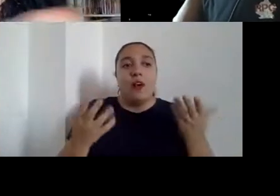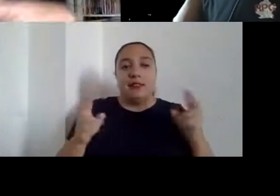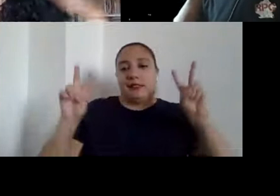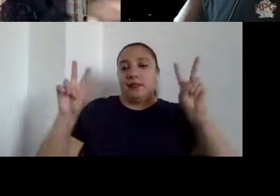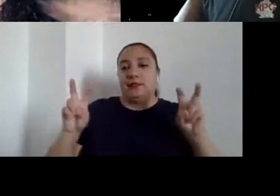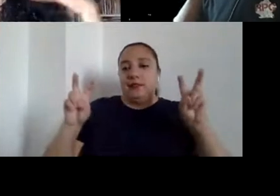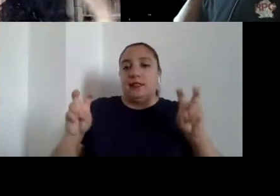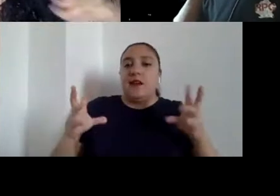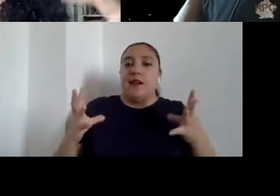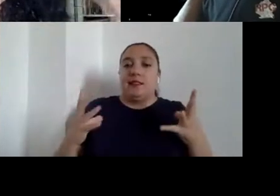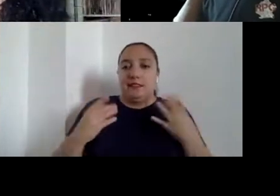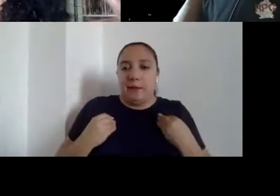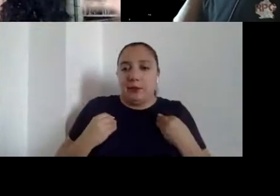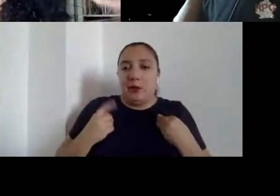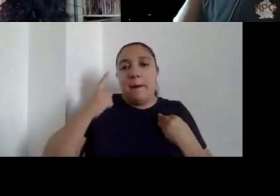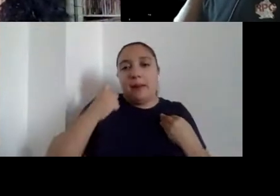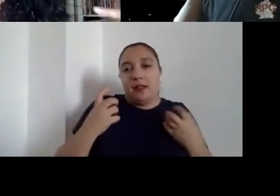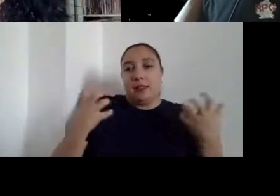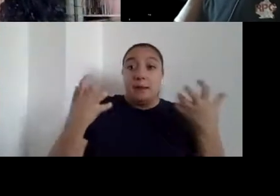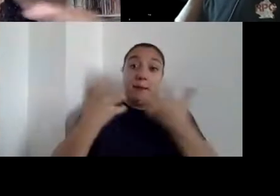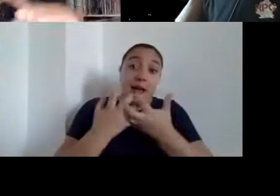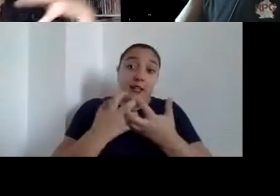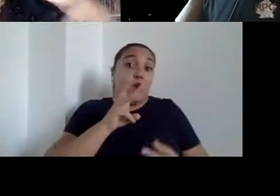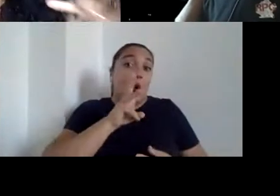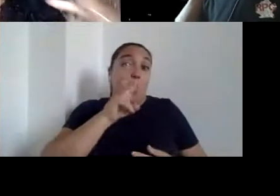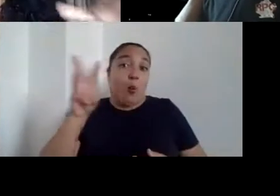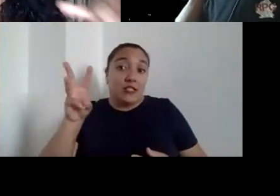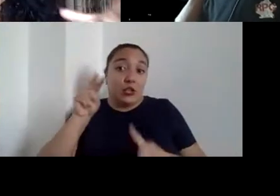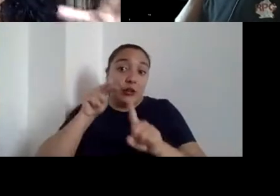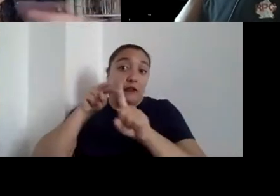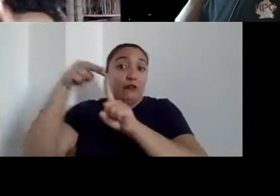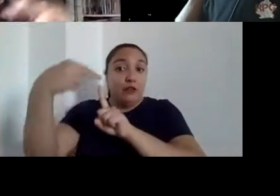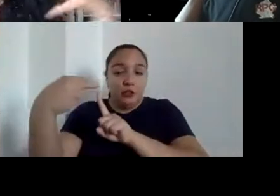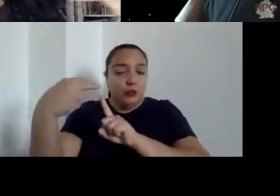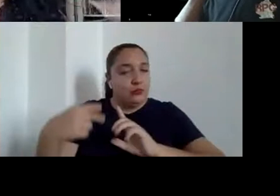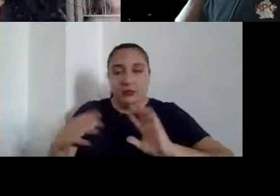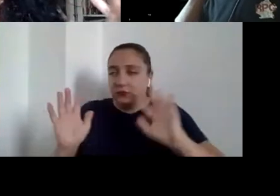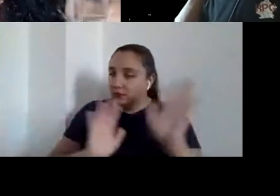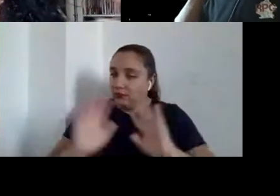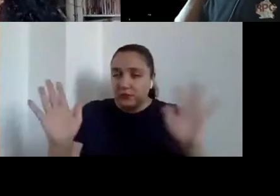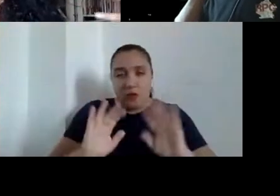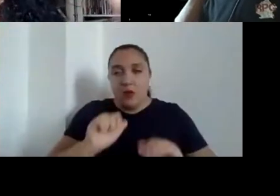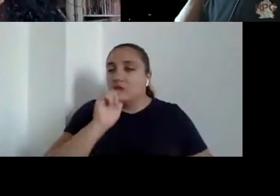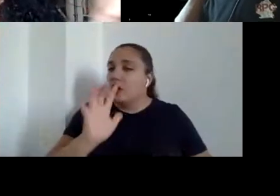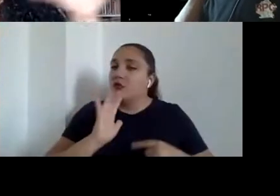of the Westernized that we have learned about in our dance history books, we are talking about everything. However,